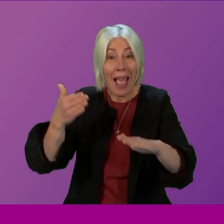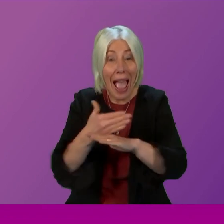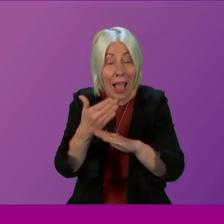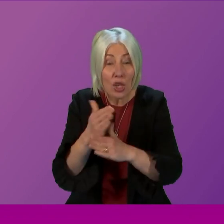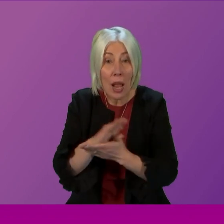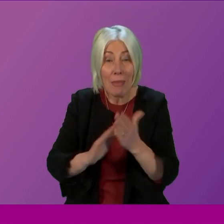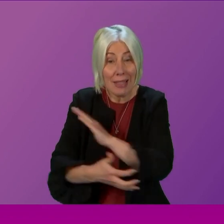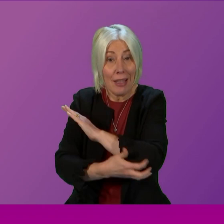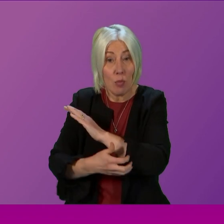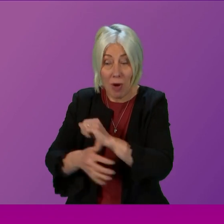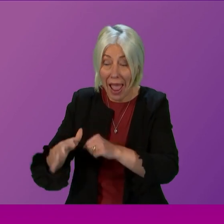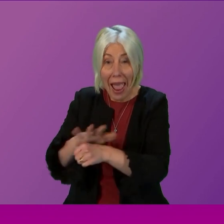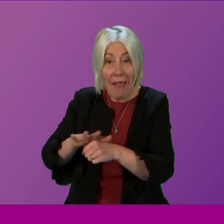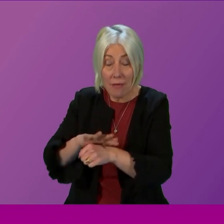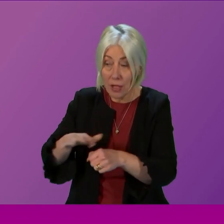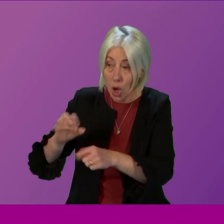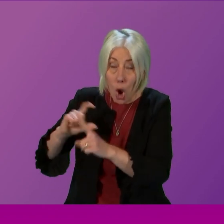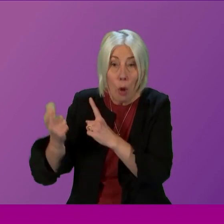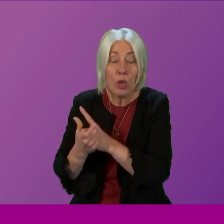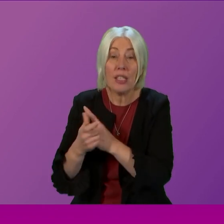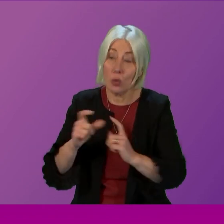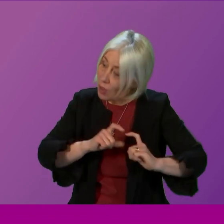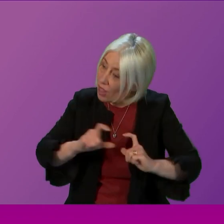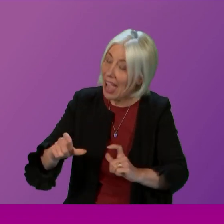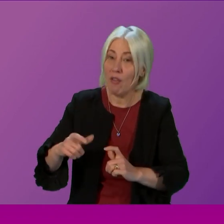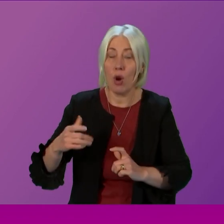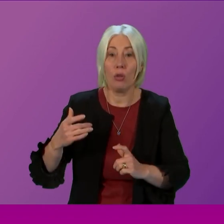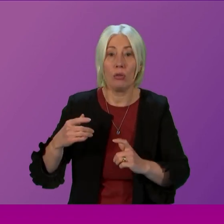communities are likely to continue suffering from poor quality of life and die younger.”